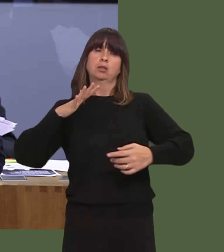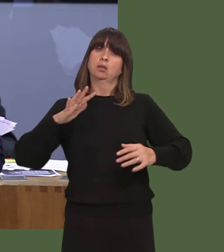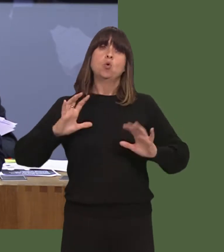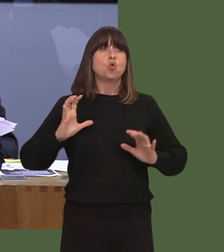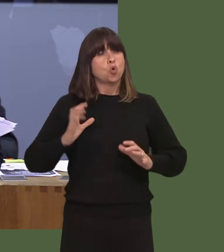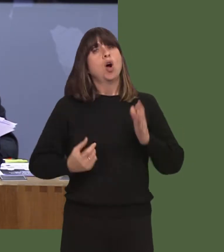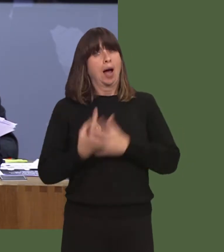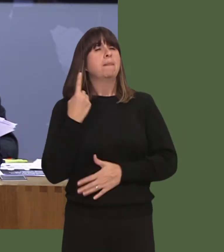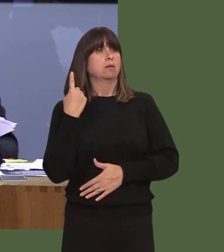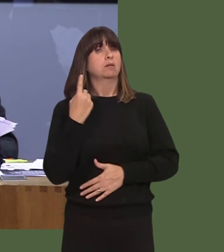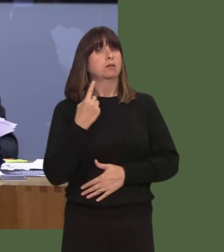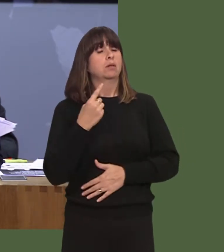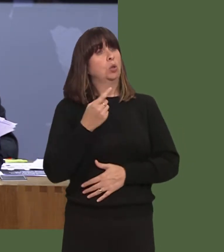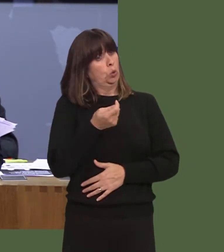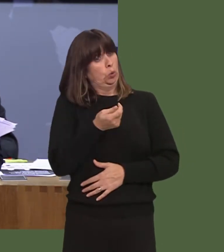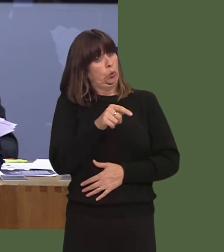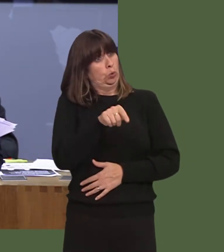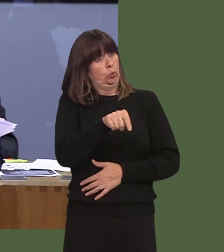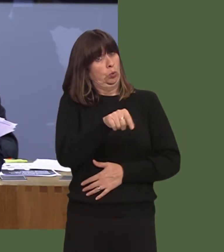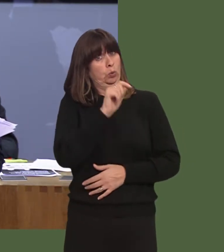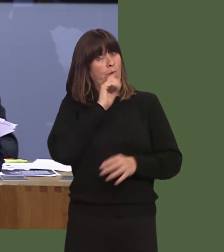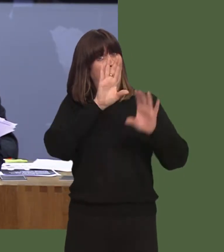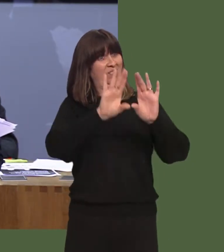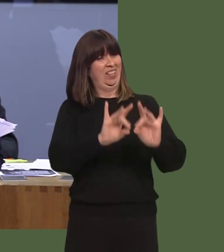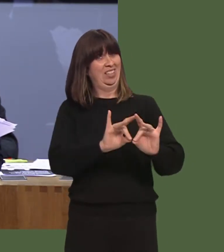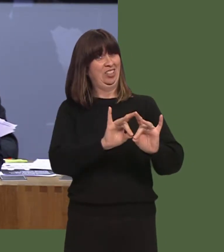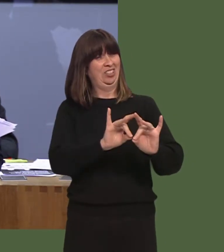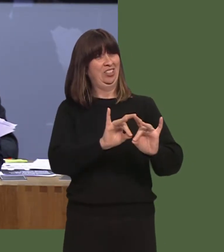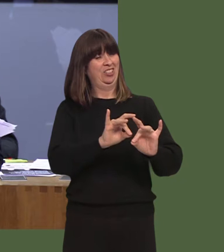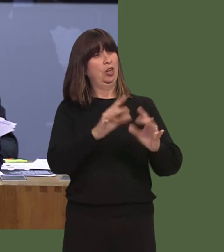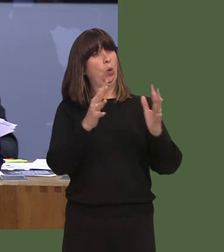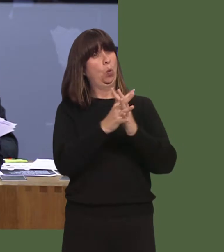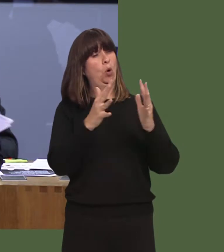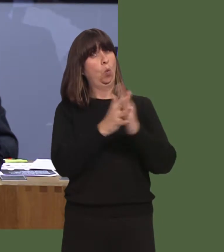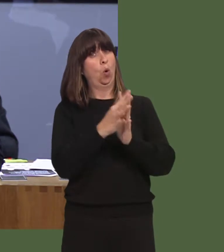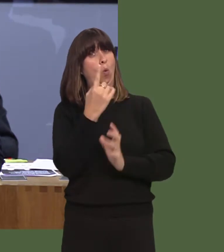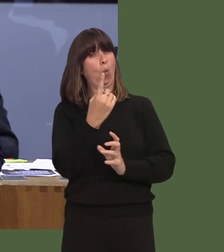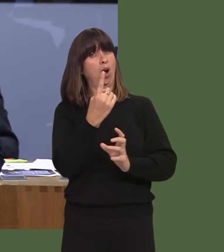That programme, of course, will come to an end as a result of the end of the first world war.